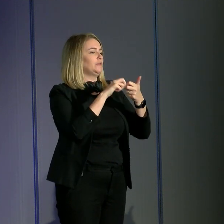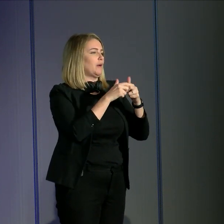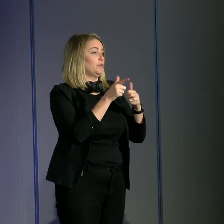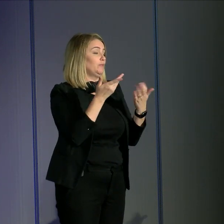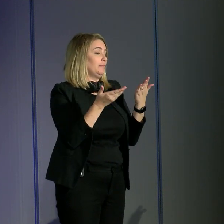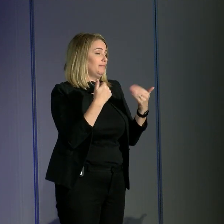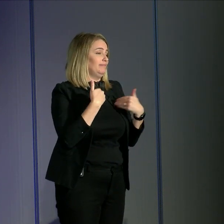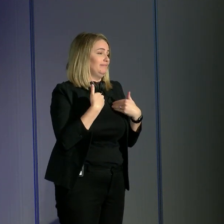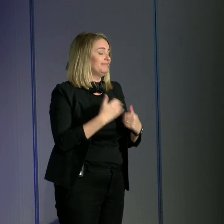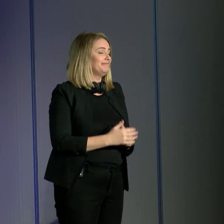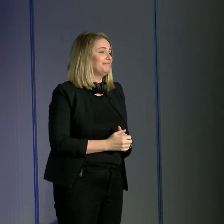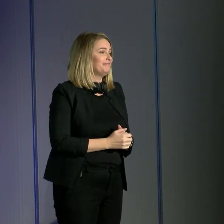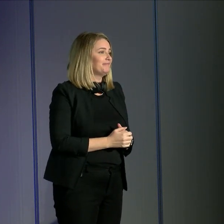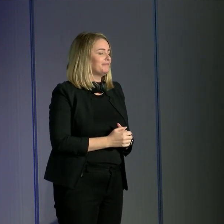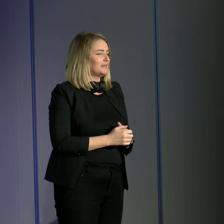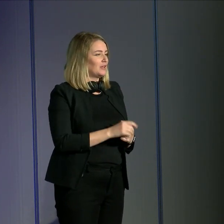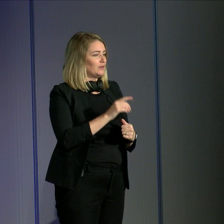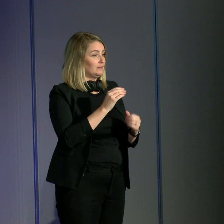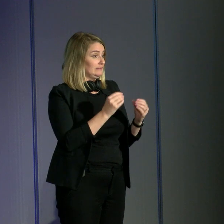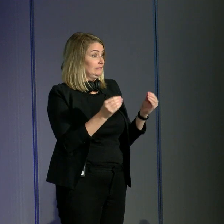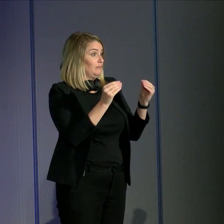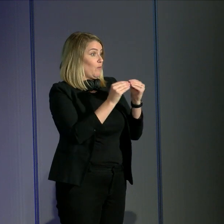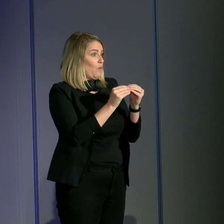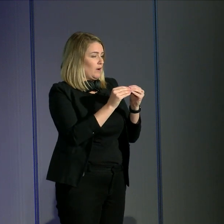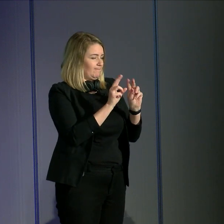So we dig into this a bit more.